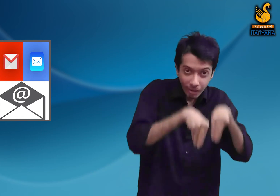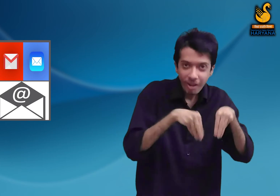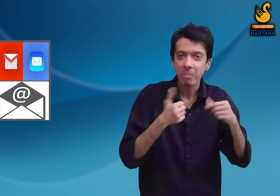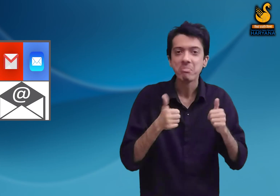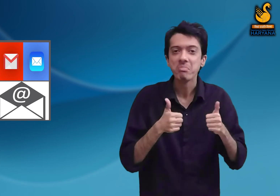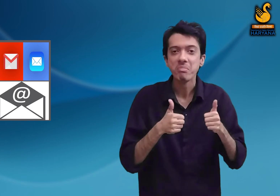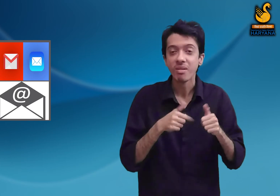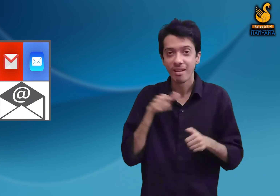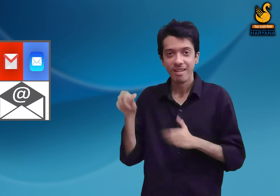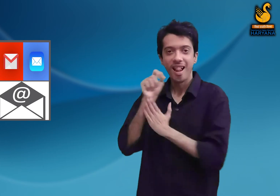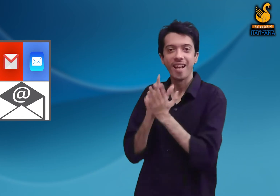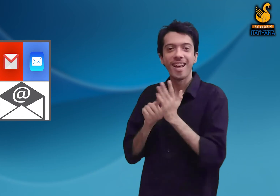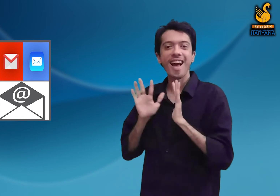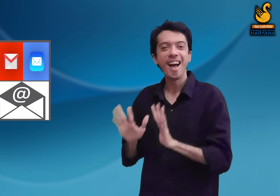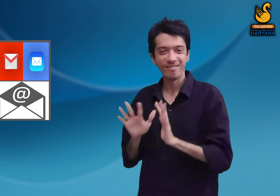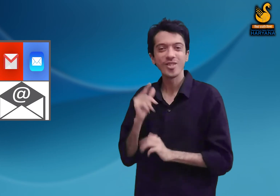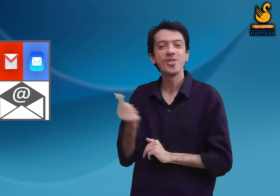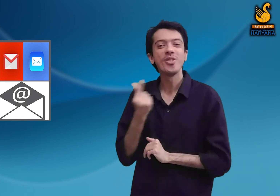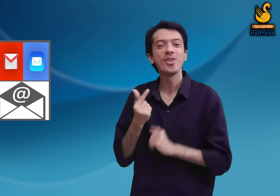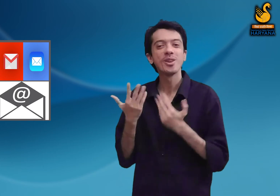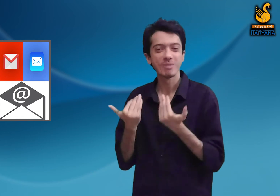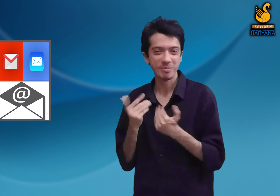No, it is not possible. For that, we use letters.